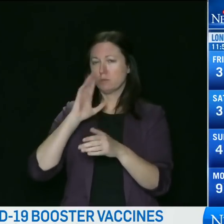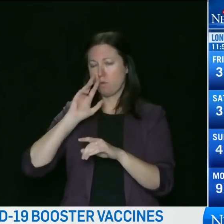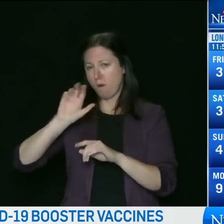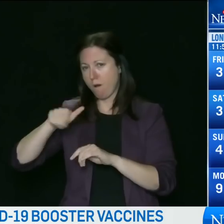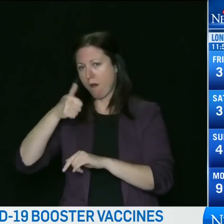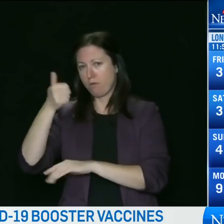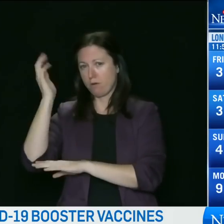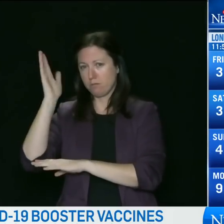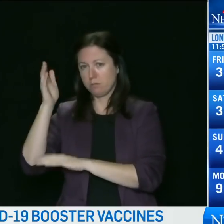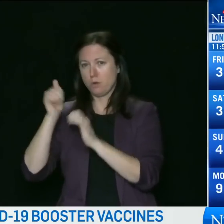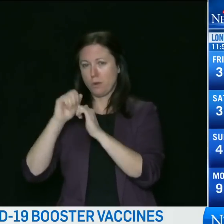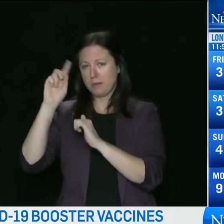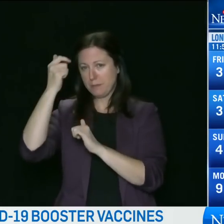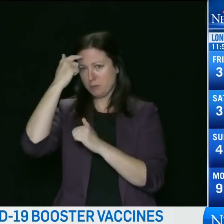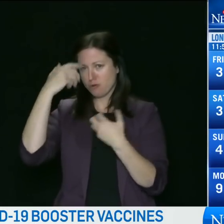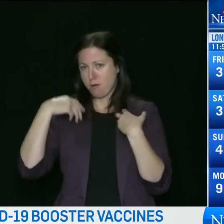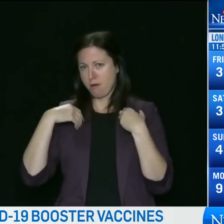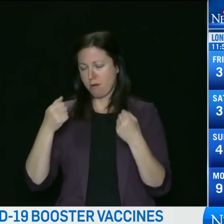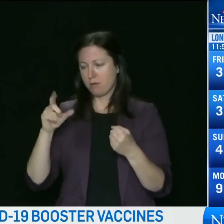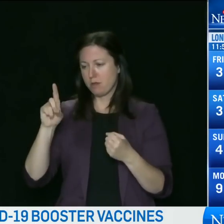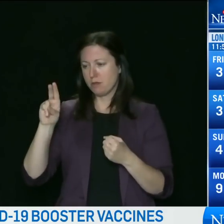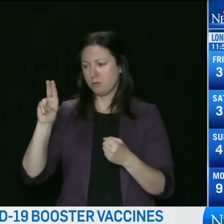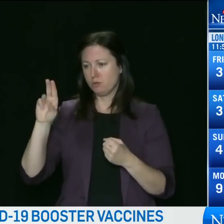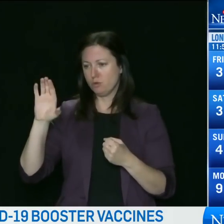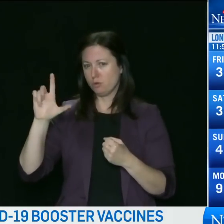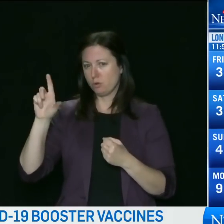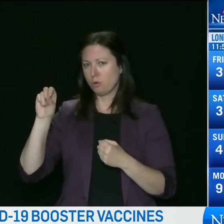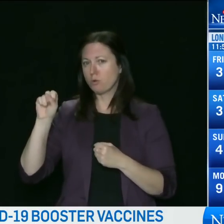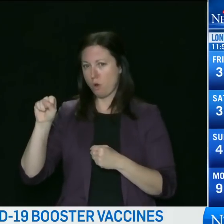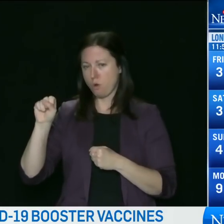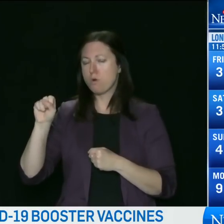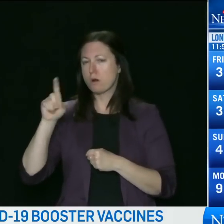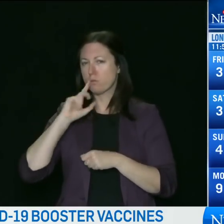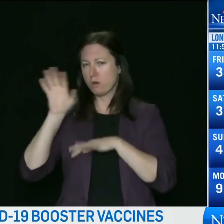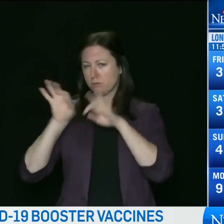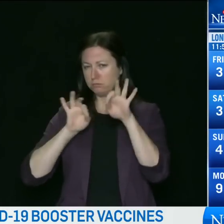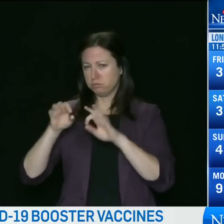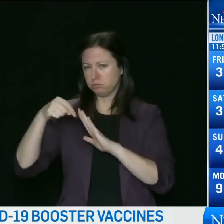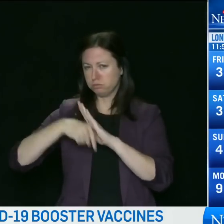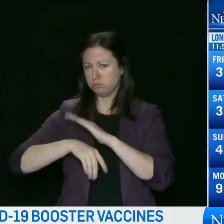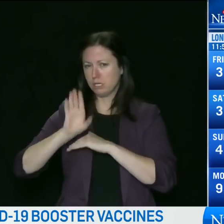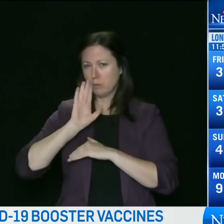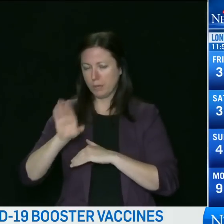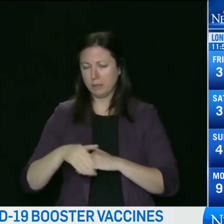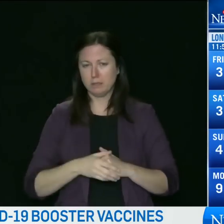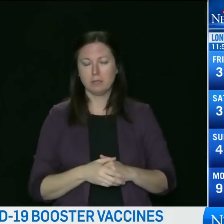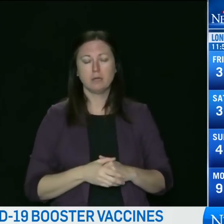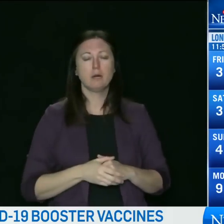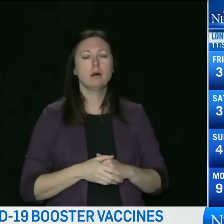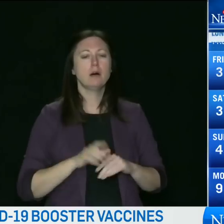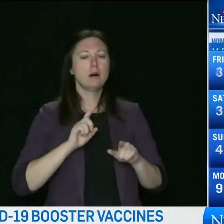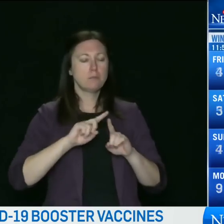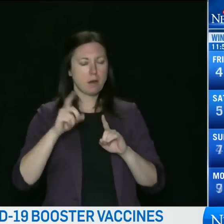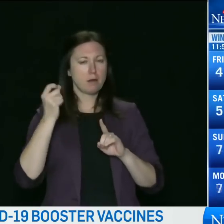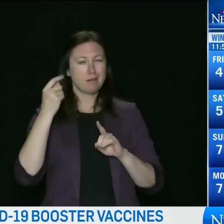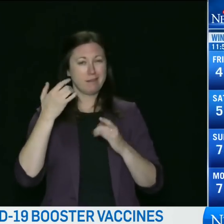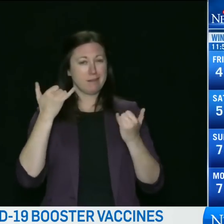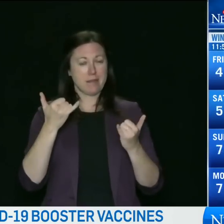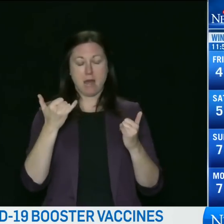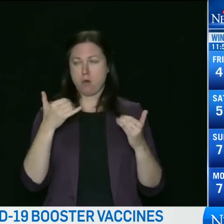I THINK, BORDER MEASURES LATER ON IN THE DAY MINISTER DUCLOS FOR ONE OF THE PRESS